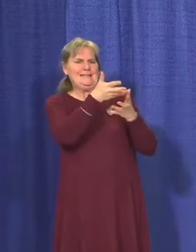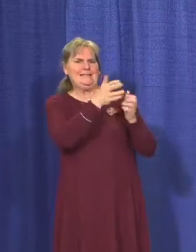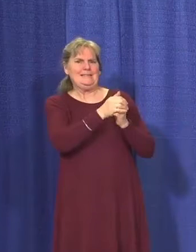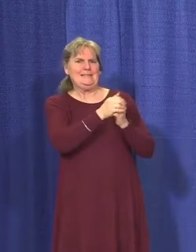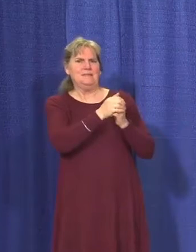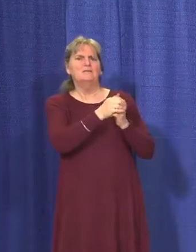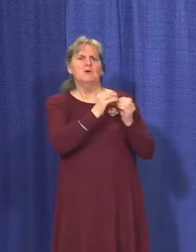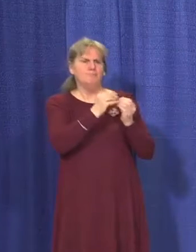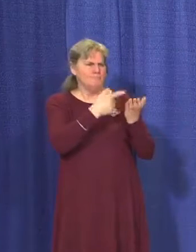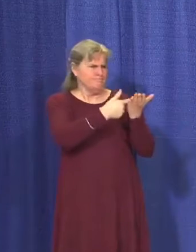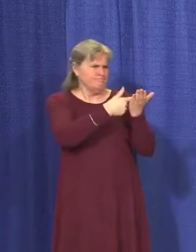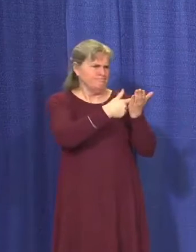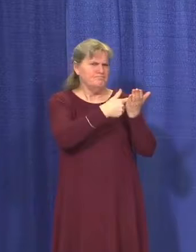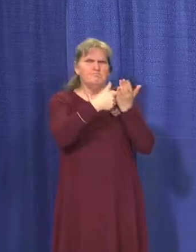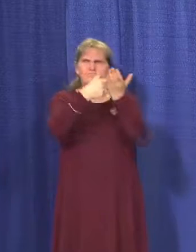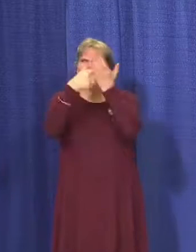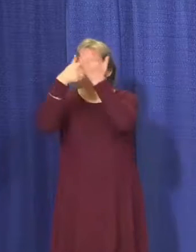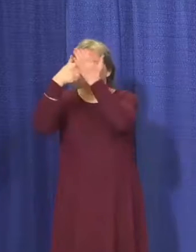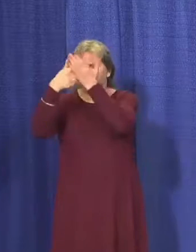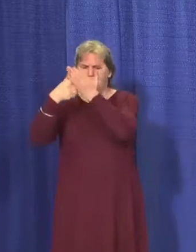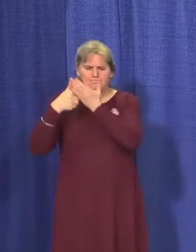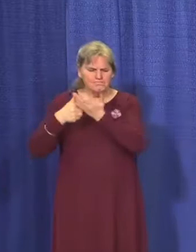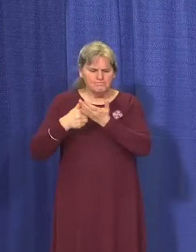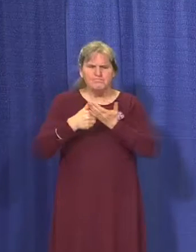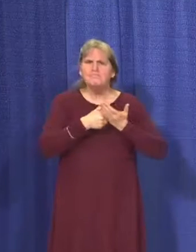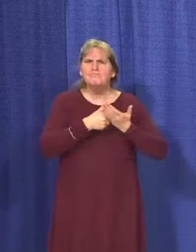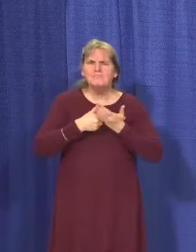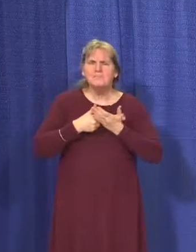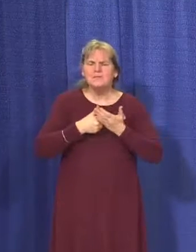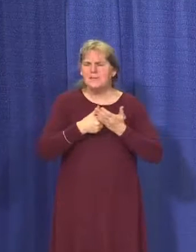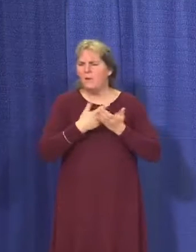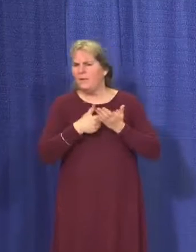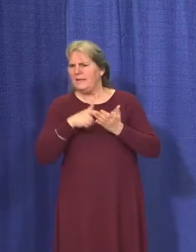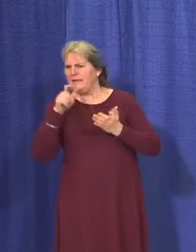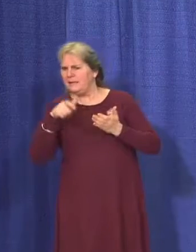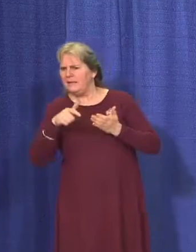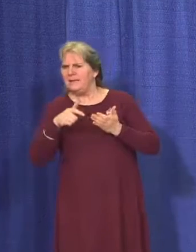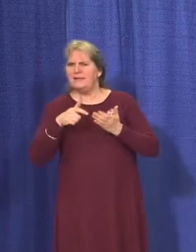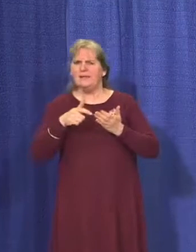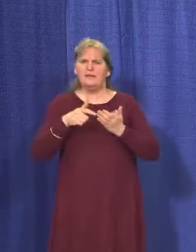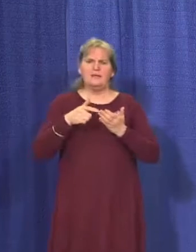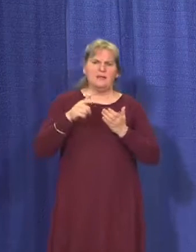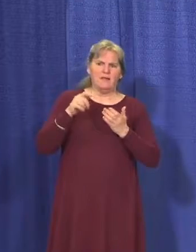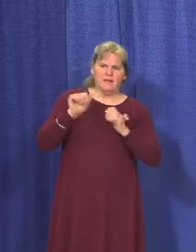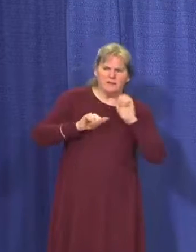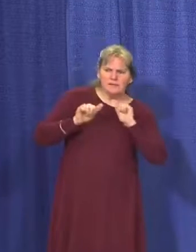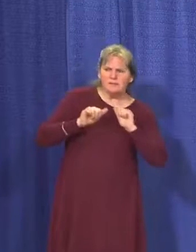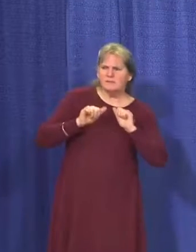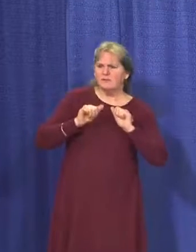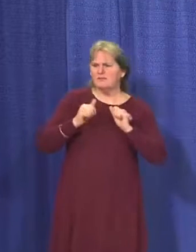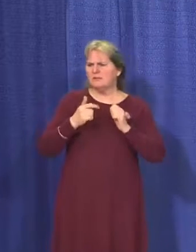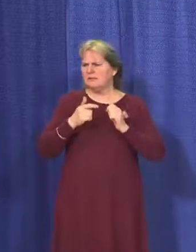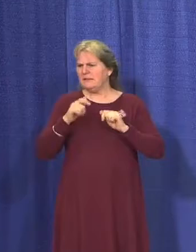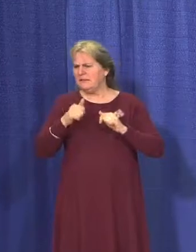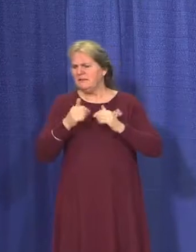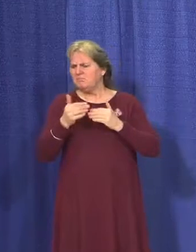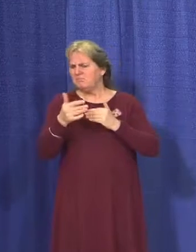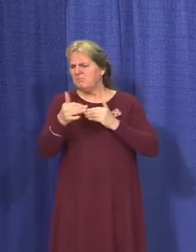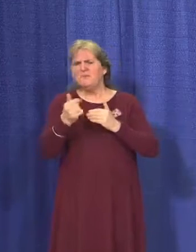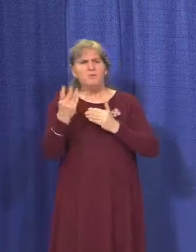We continue to have long-term conversations and community conversations around-- and the needs assessment will commence